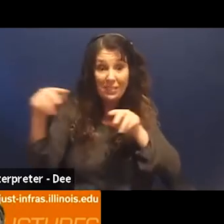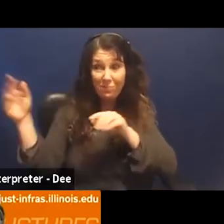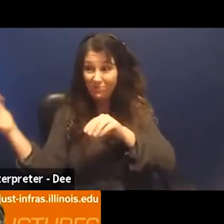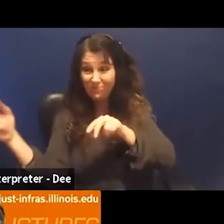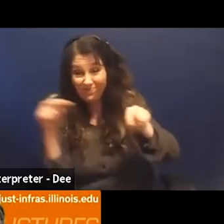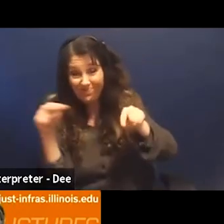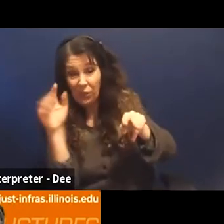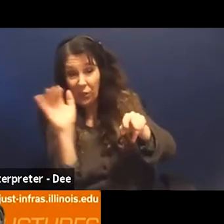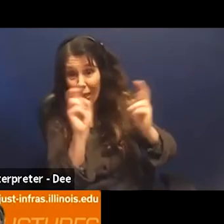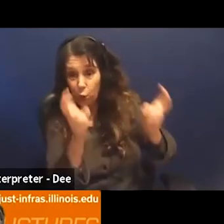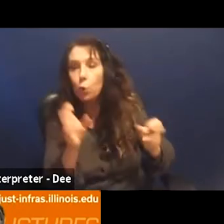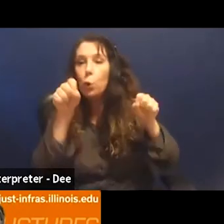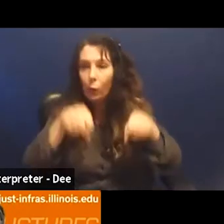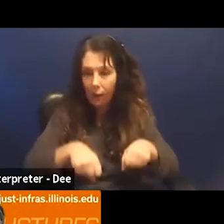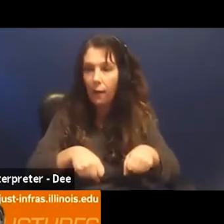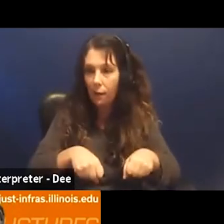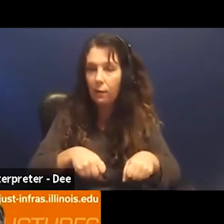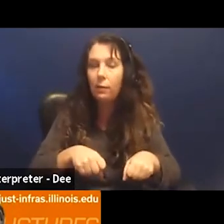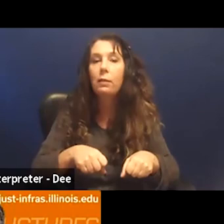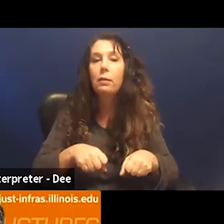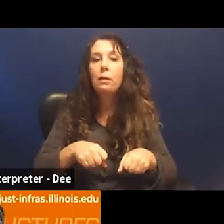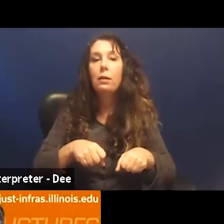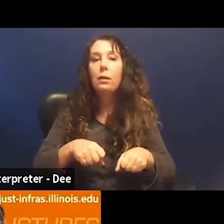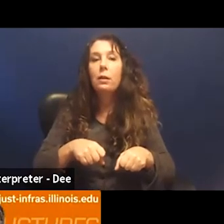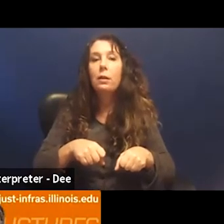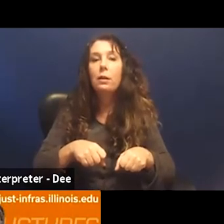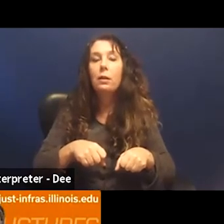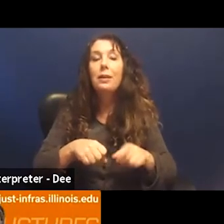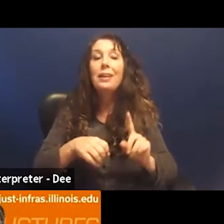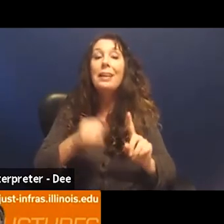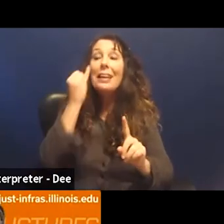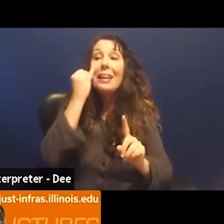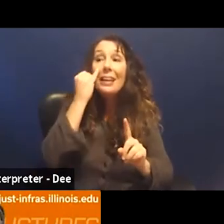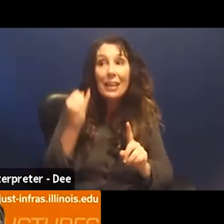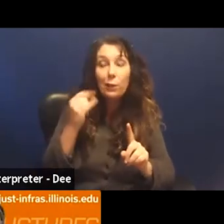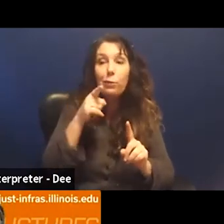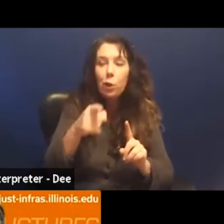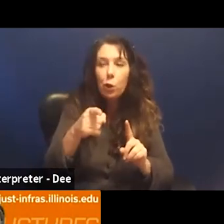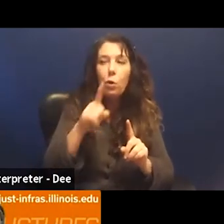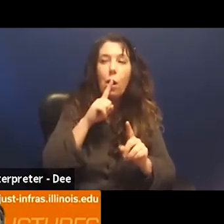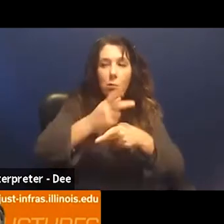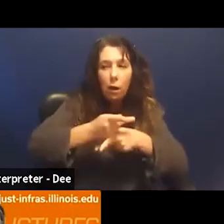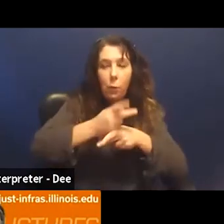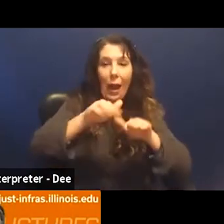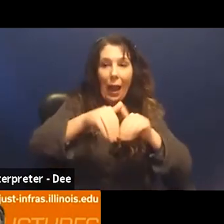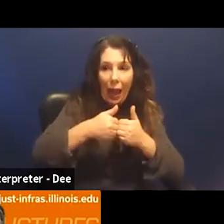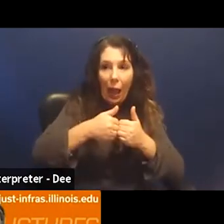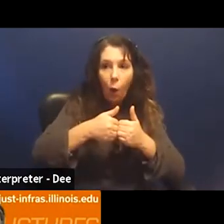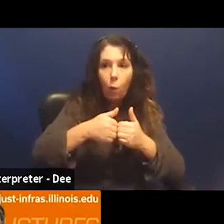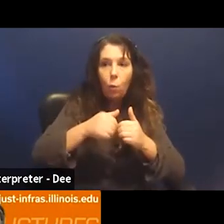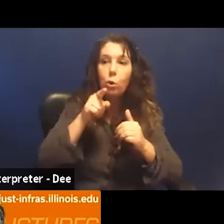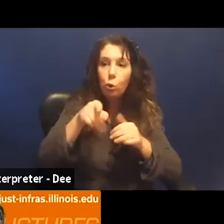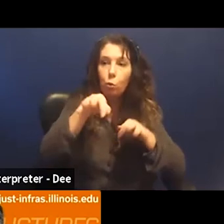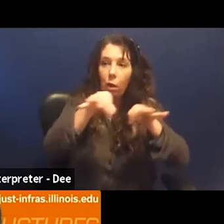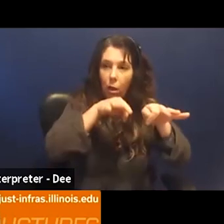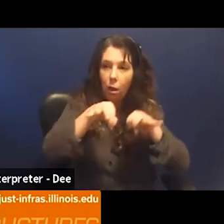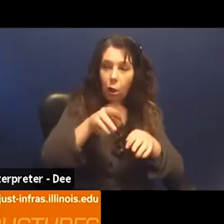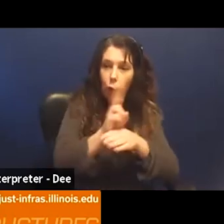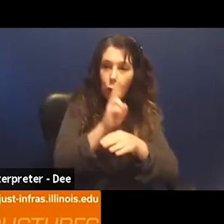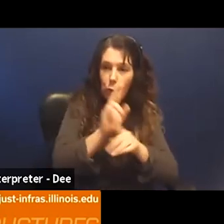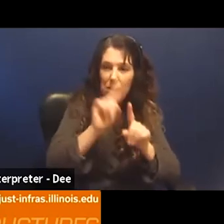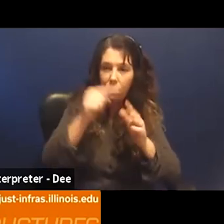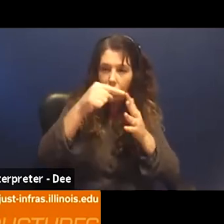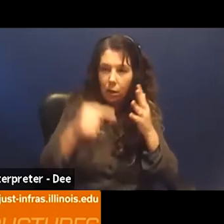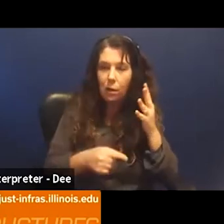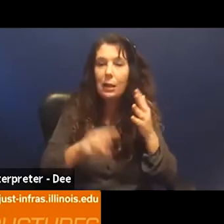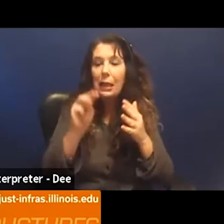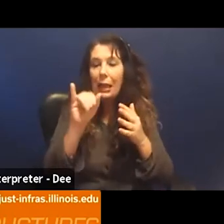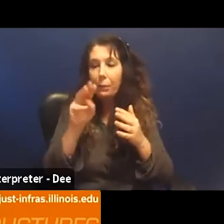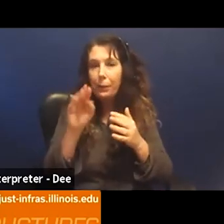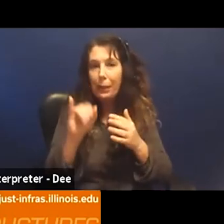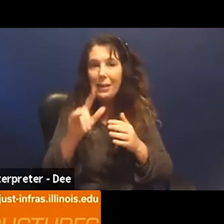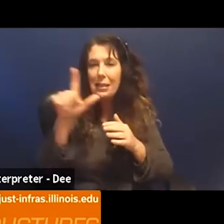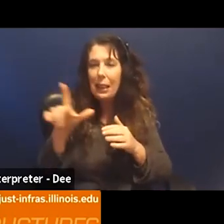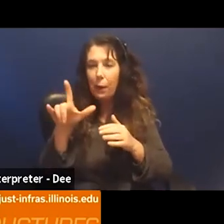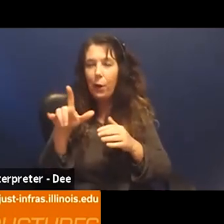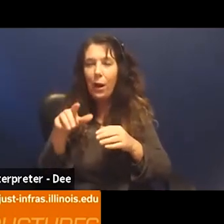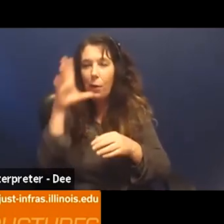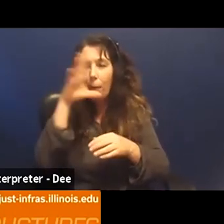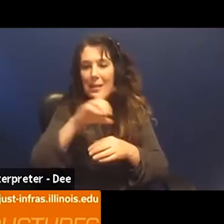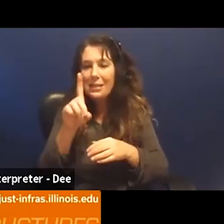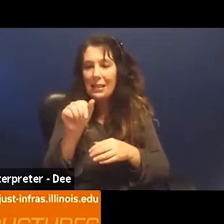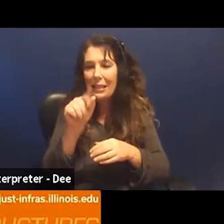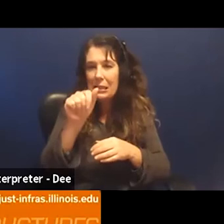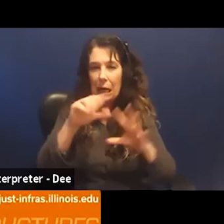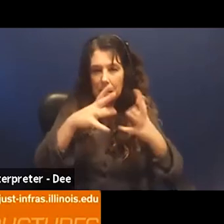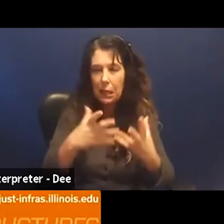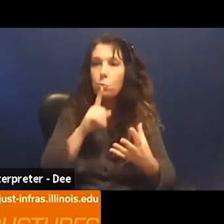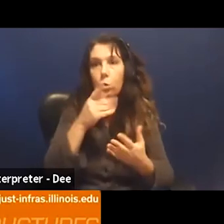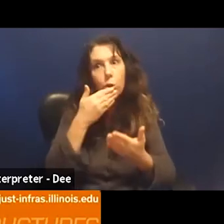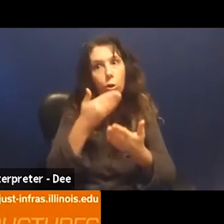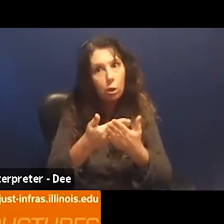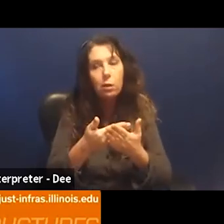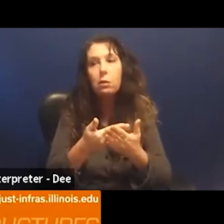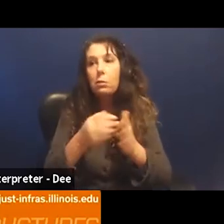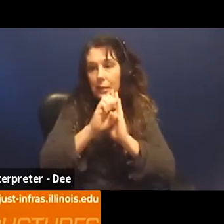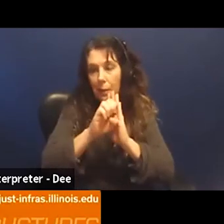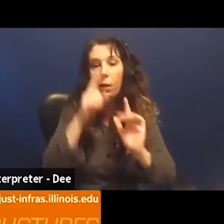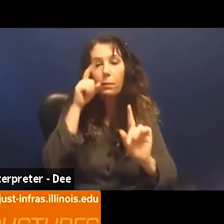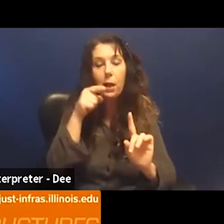You can still do this. When you think hard about how you are deploying these techniques you know I do think that, for instance, Mimi unwell has library of missing data sets is a really good example of this, because it is actually making visible gaps or